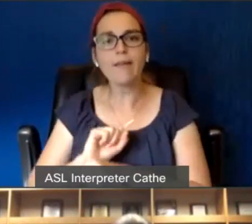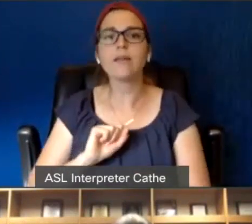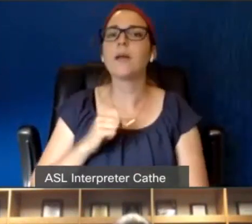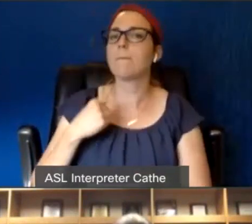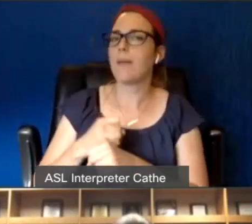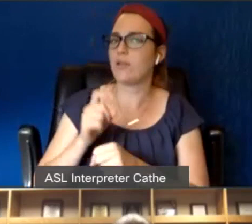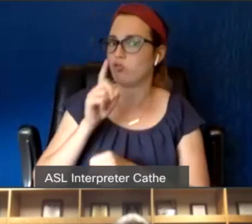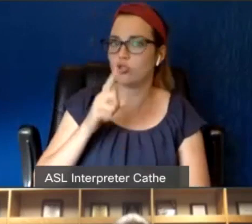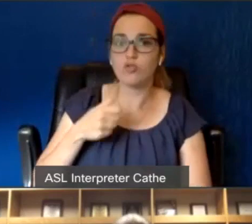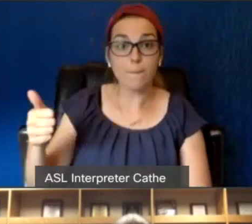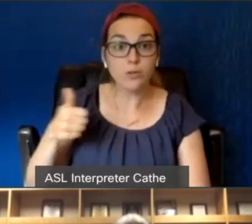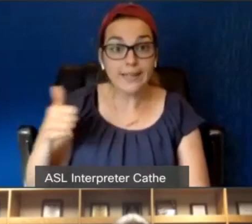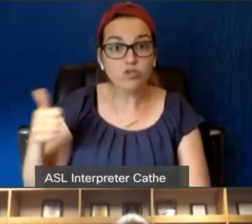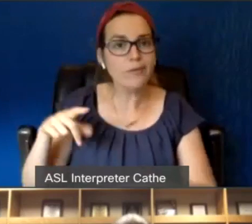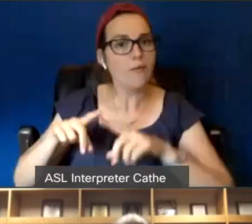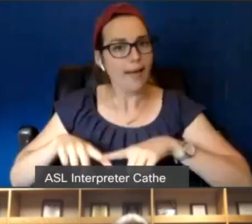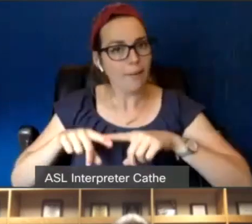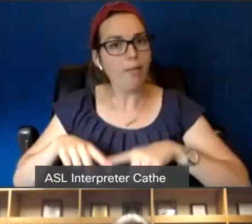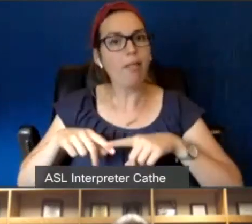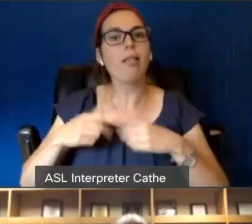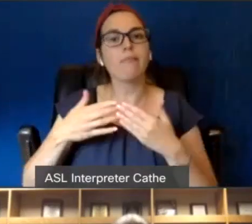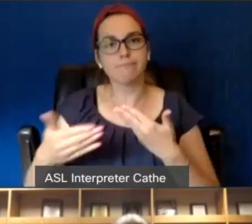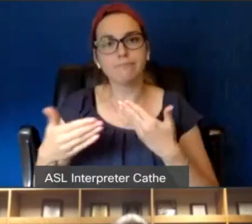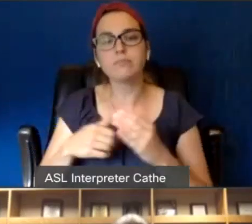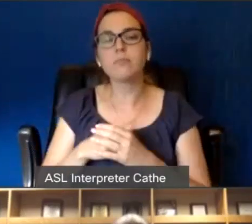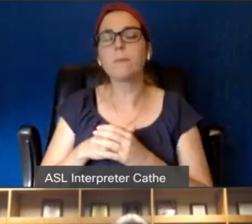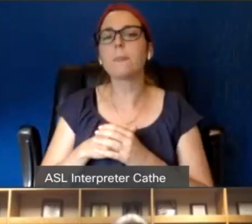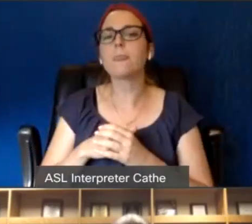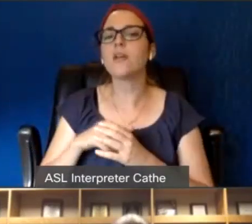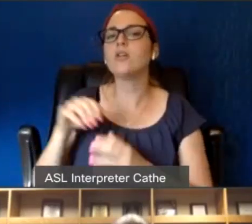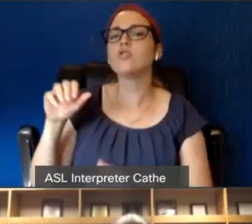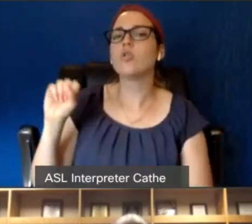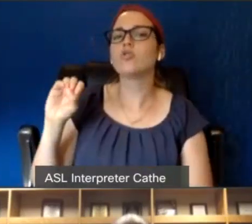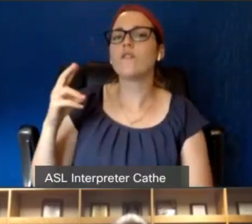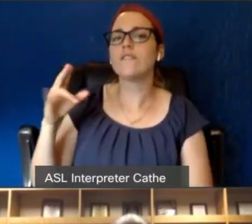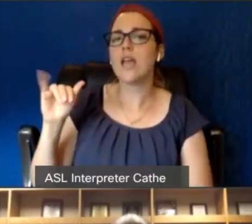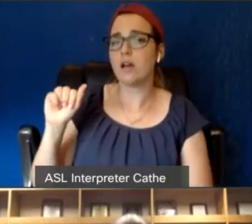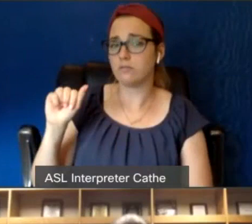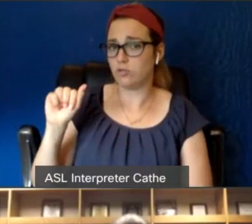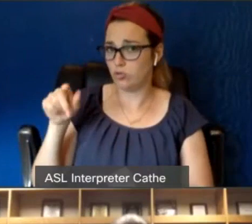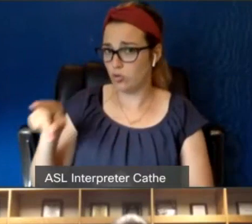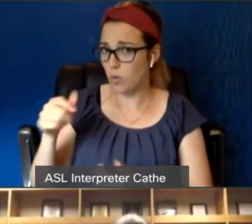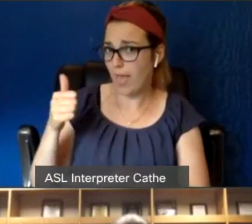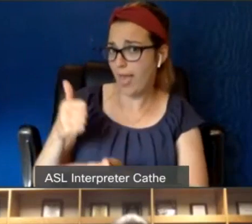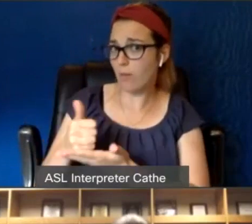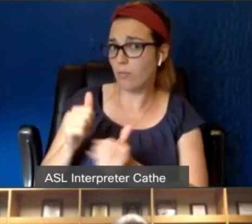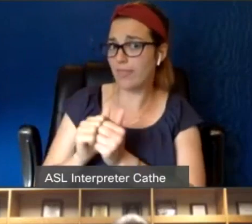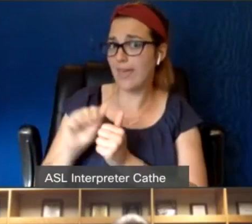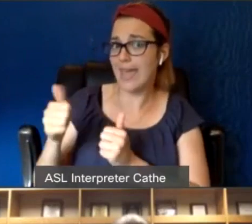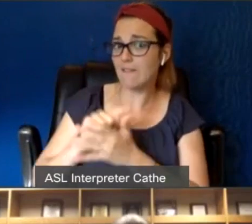of transportation, do you assist or can you assist in any of those aspects of social support?